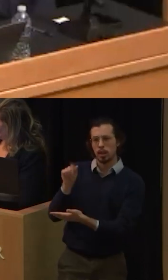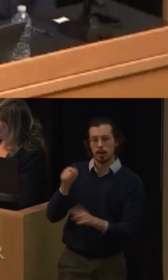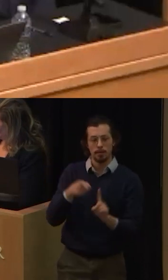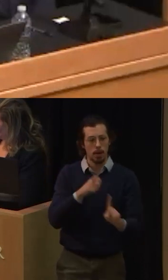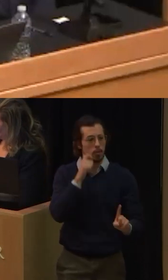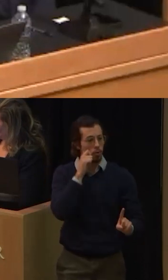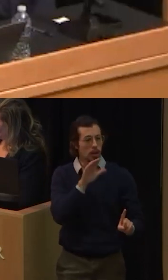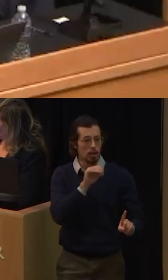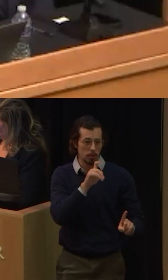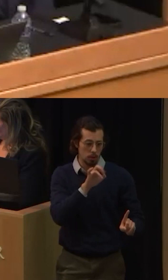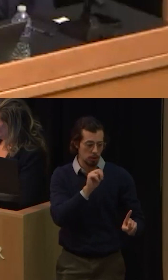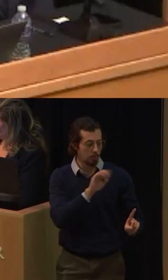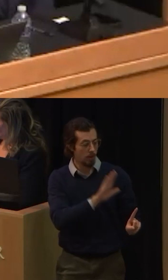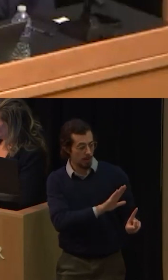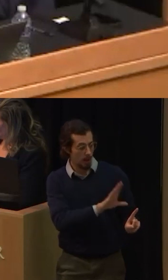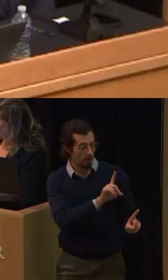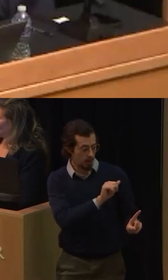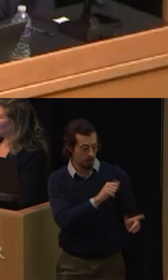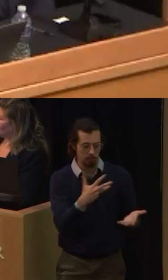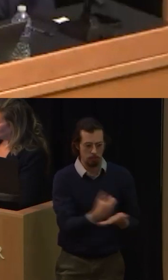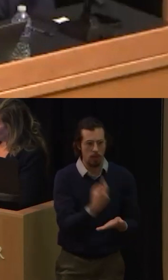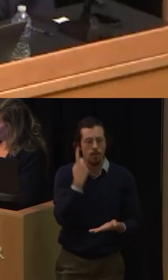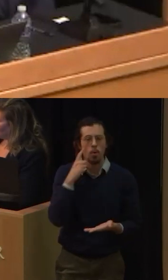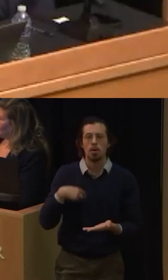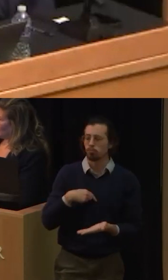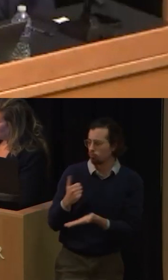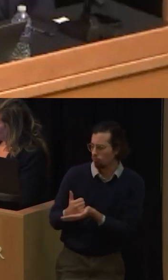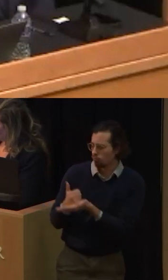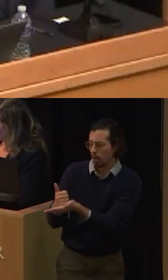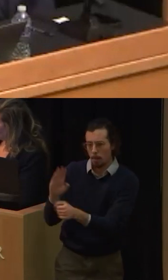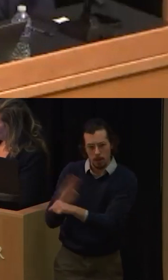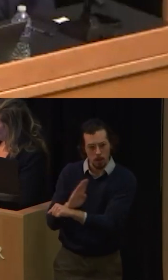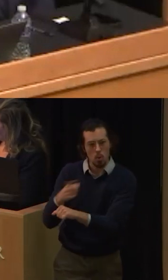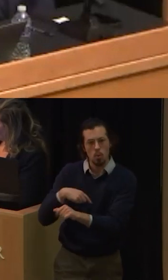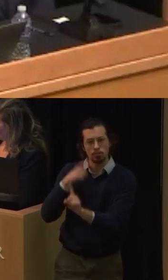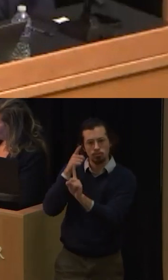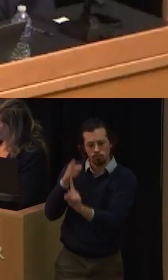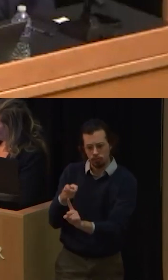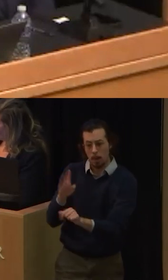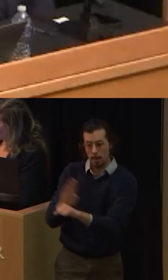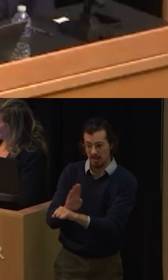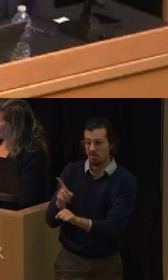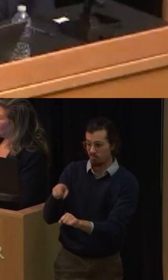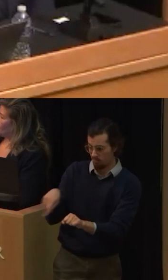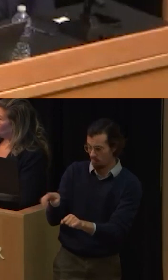to help us assist businesses. We have targeted businesses in areas that were redlined: